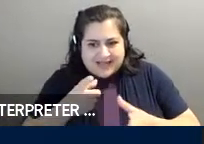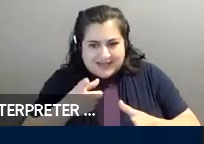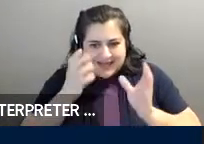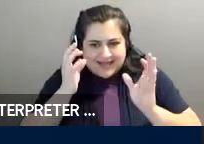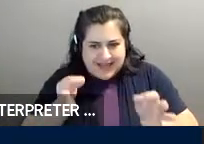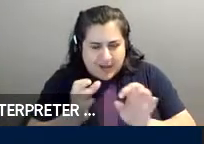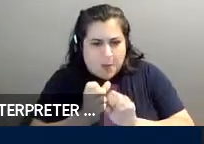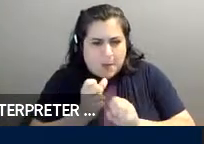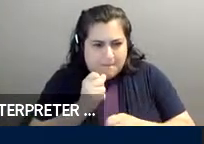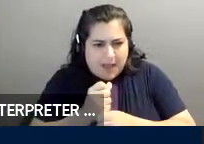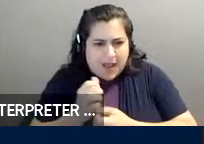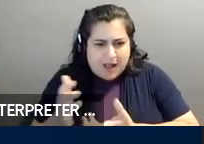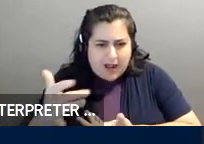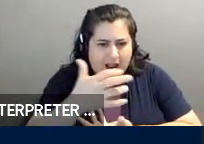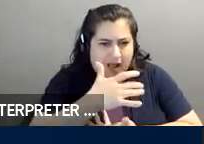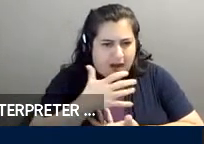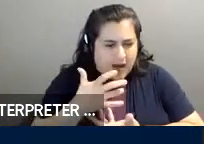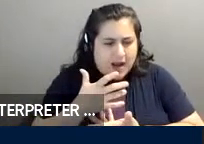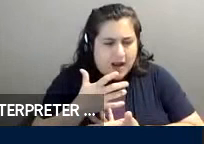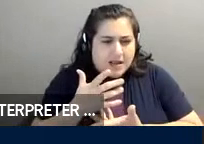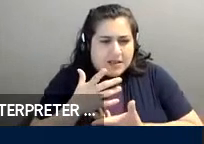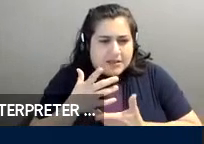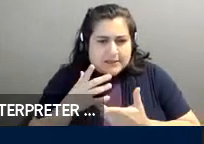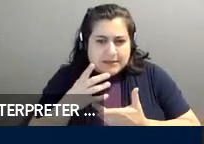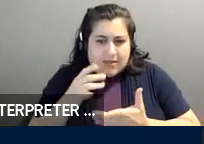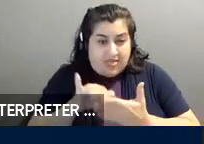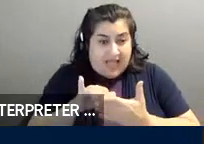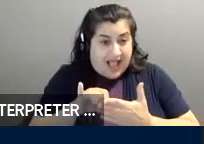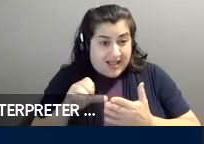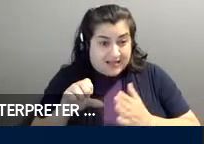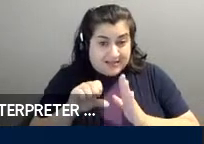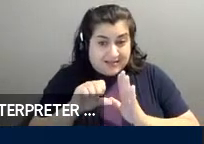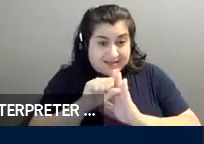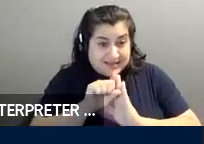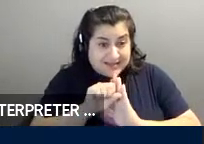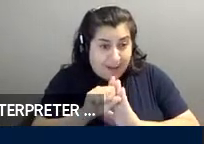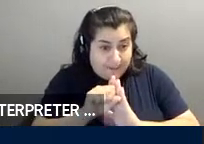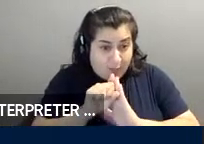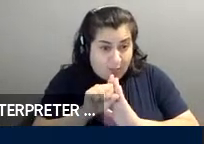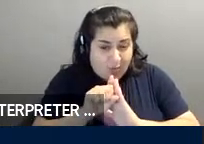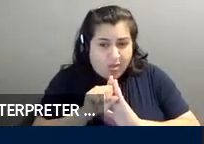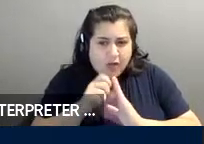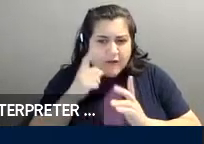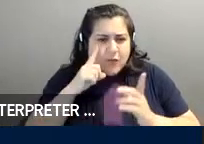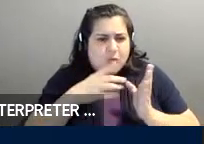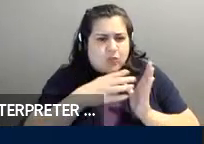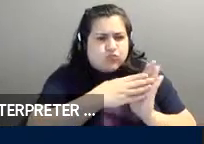Now what they did is that representative sample, they did it for the total population of wheelchair